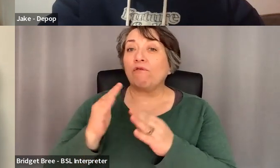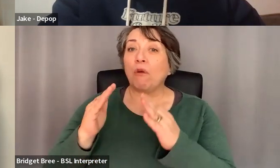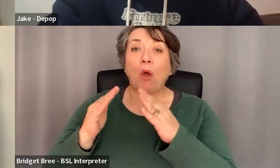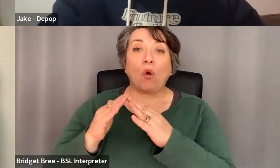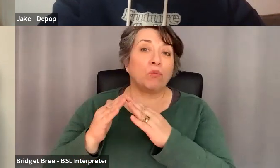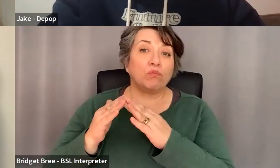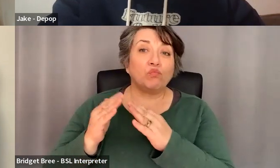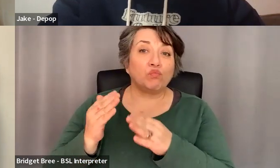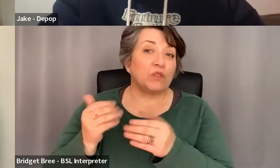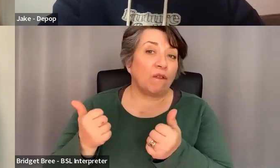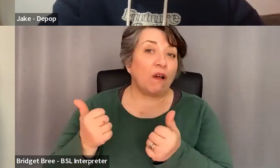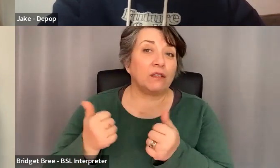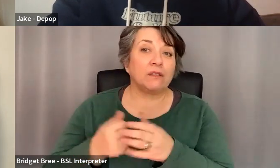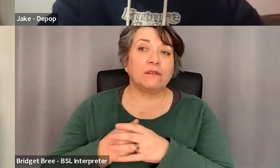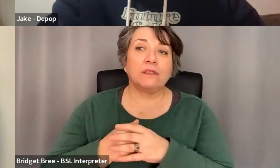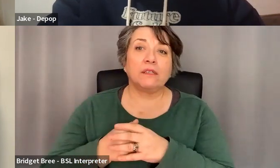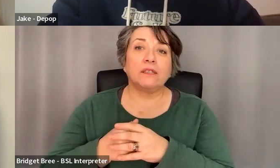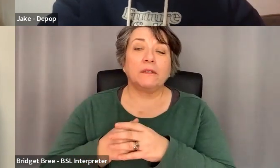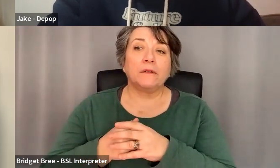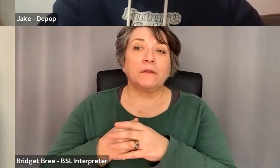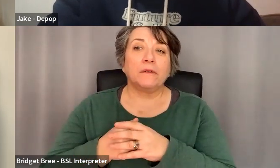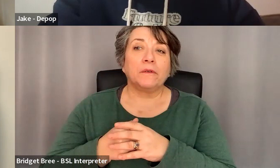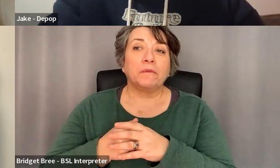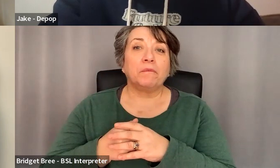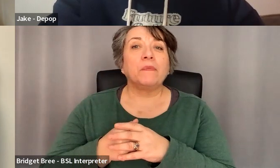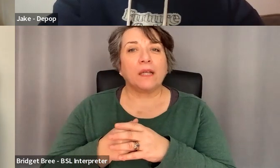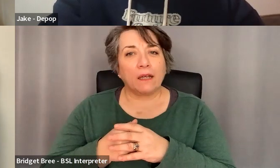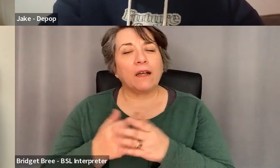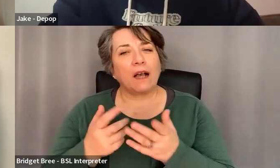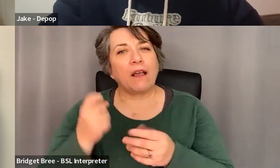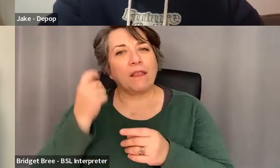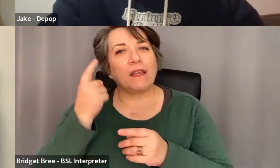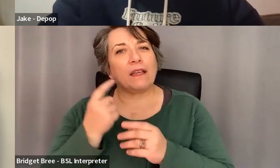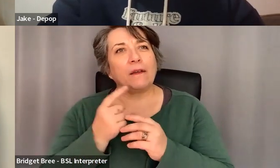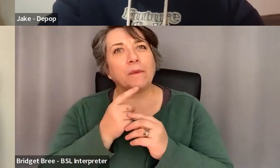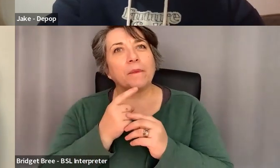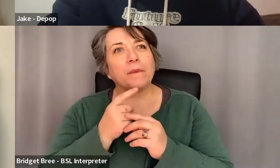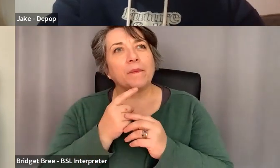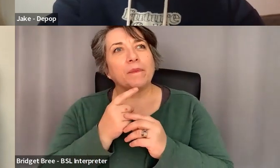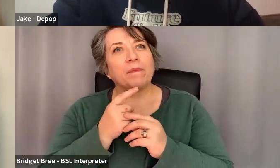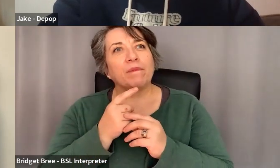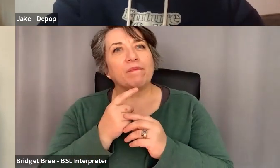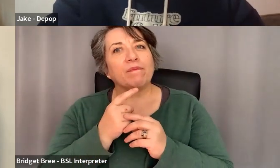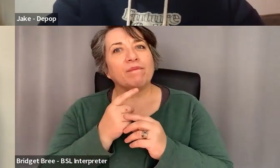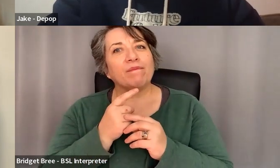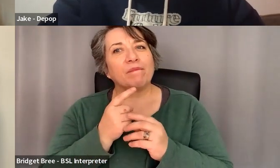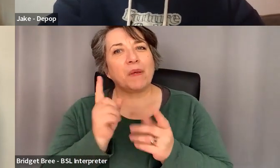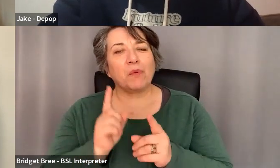Yeah, and I think that's almost a reaction to the environment that we're in, isn't it? work might dictating how much you do that. It's almost a reaction to the environment we are in, a lot of people